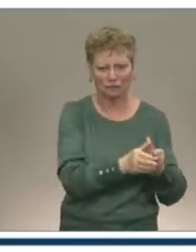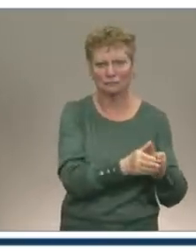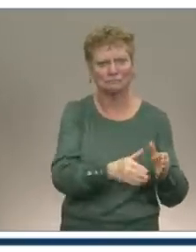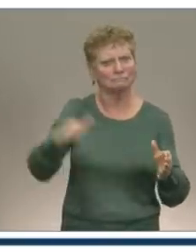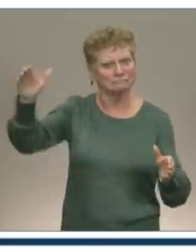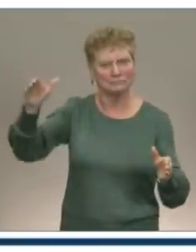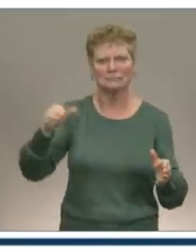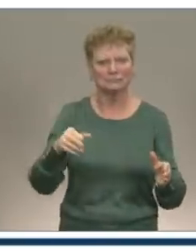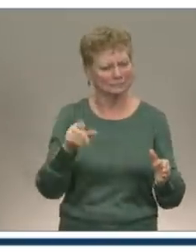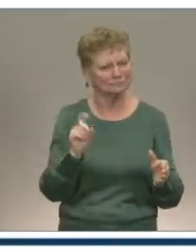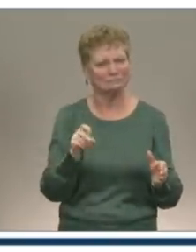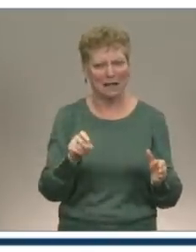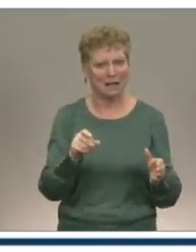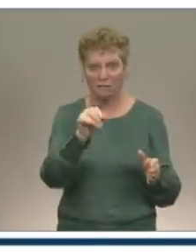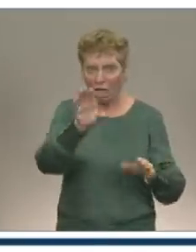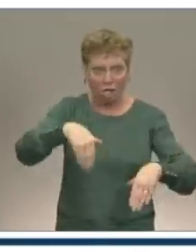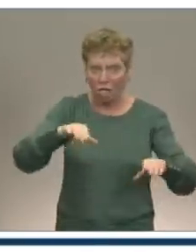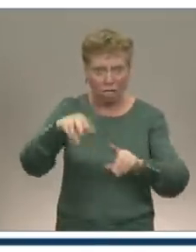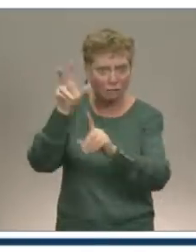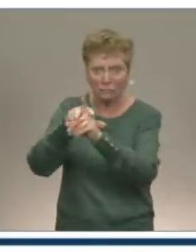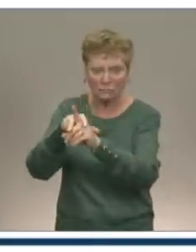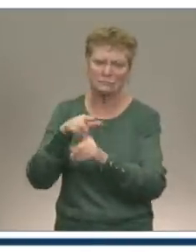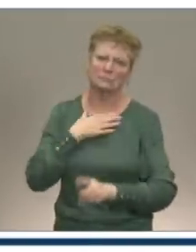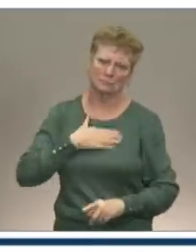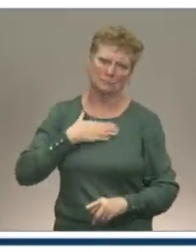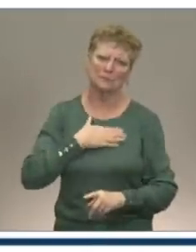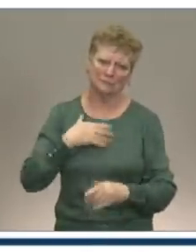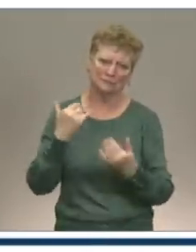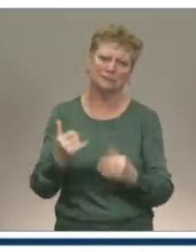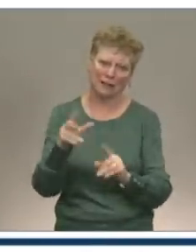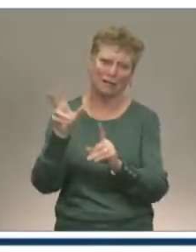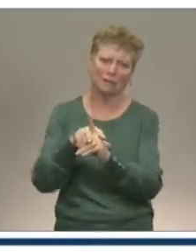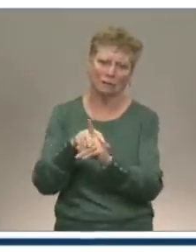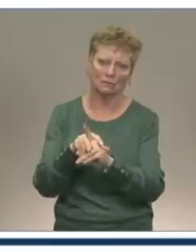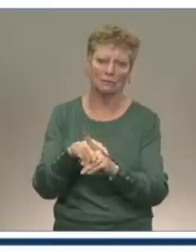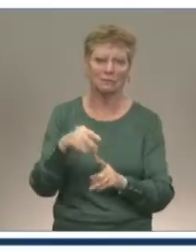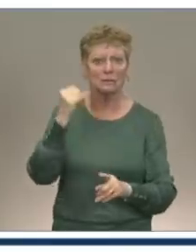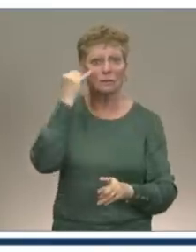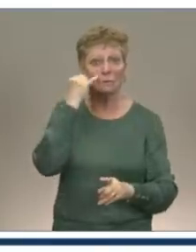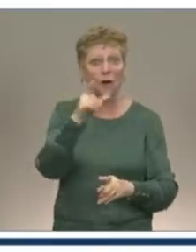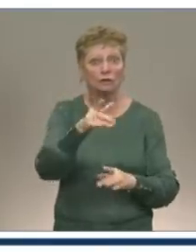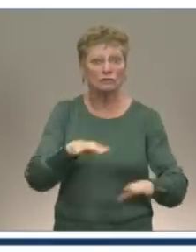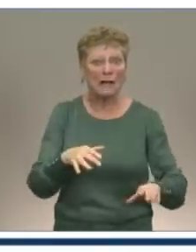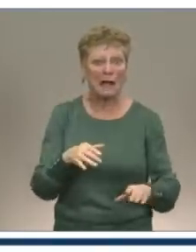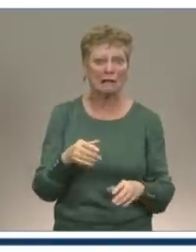for your child please book it now and if your child is nervous about getting a vaccination